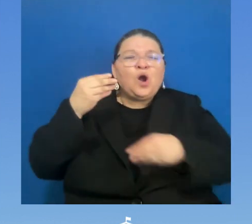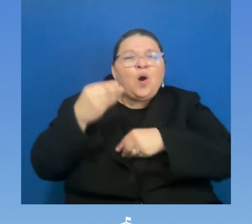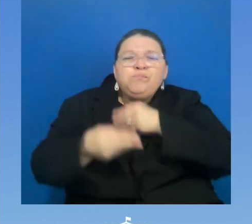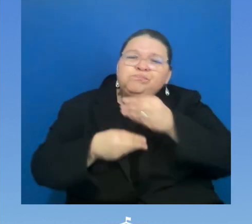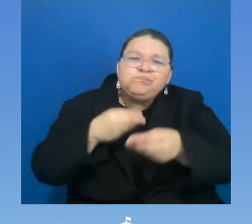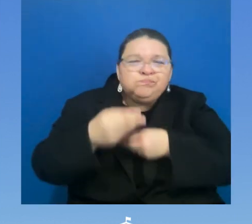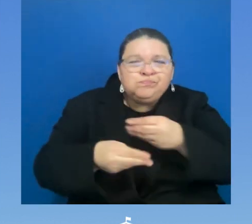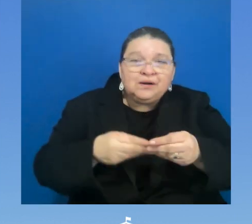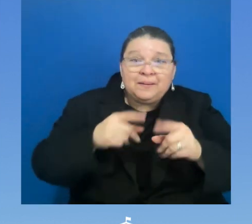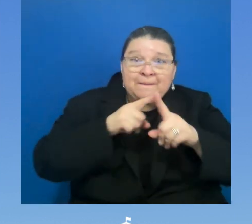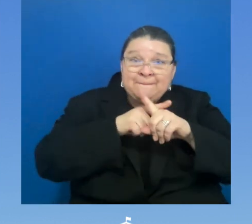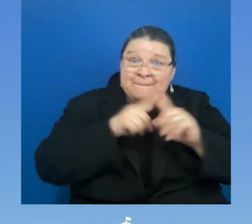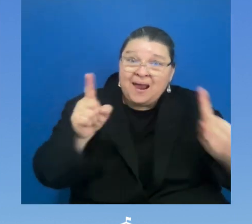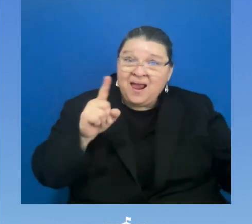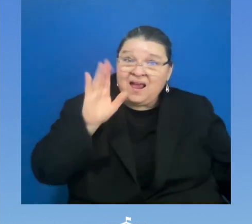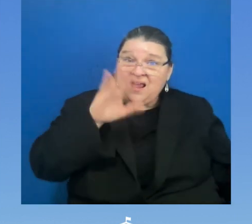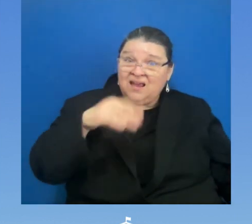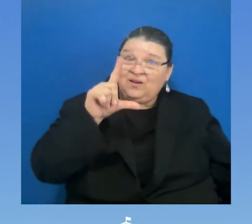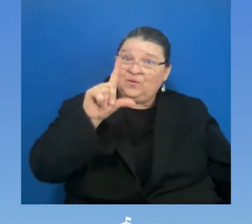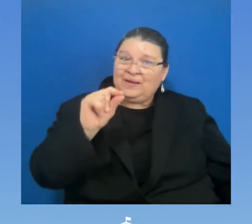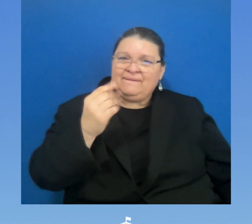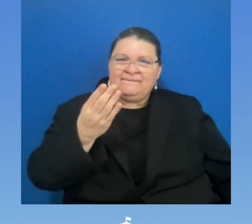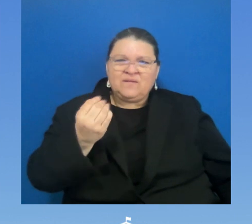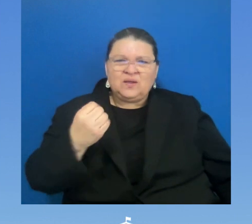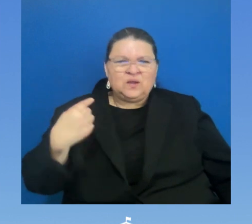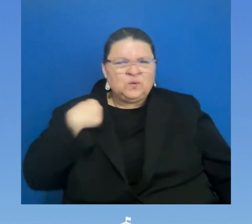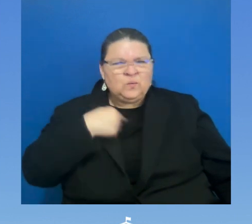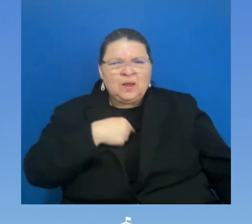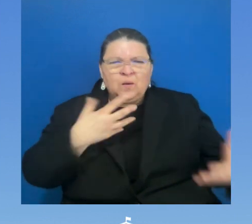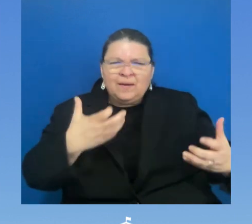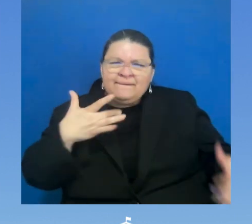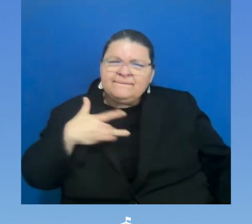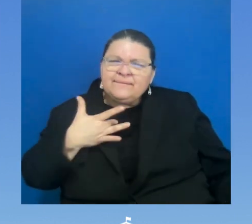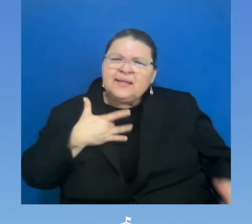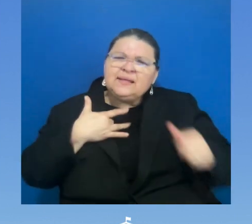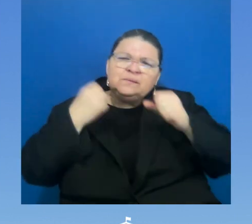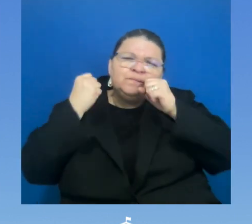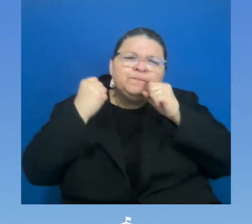and we wanted to be sure that in fact, for our over 100,000 employees